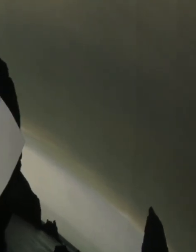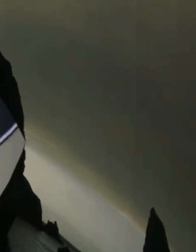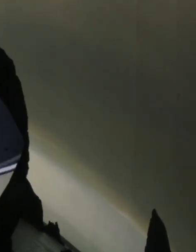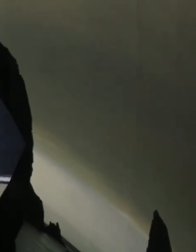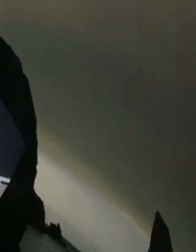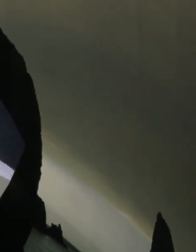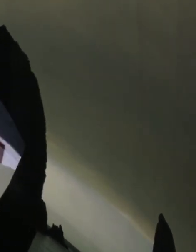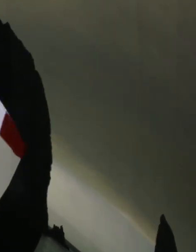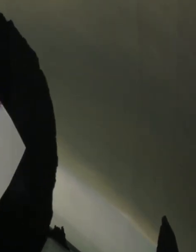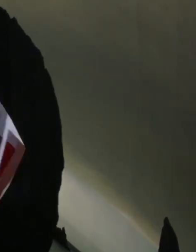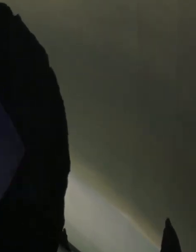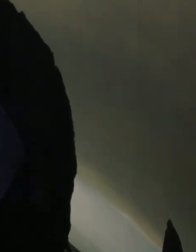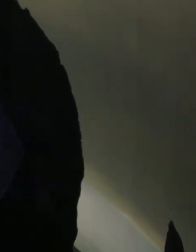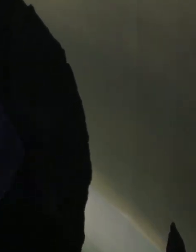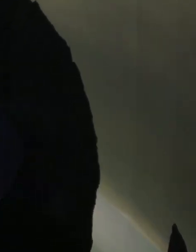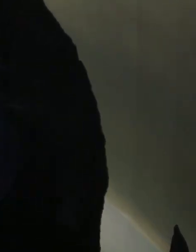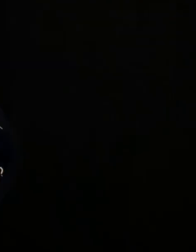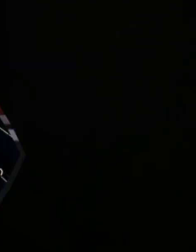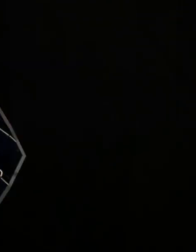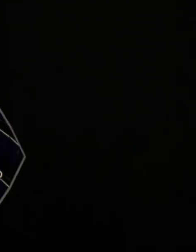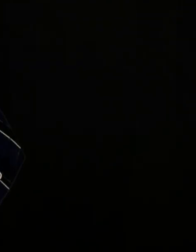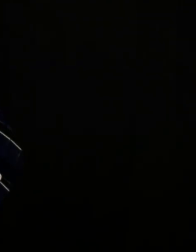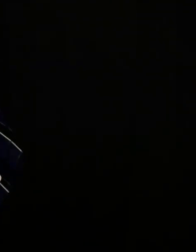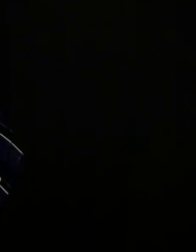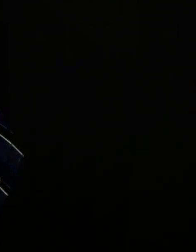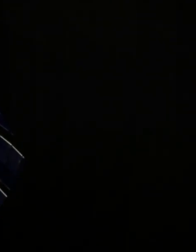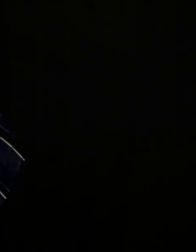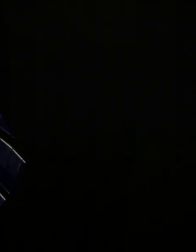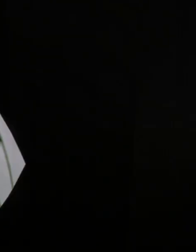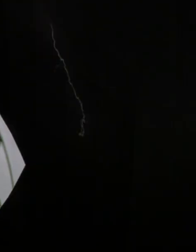Empower bold decisions with smarter systems.